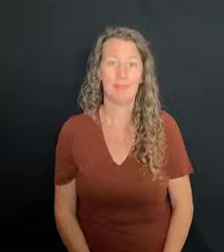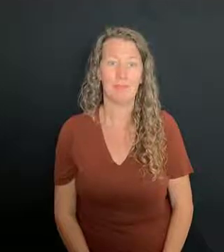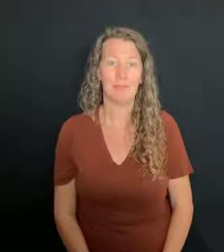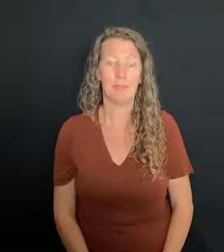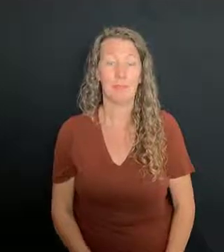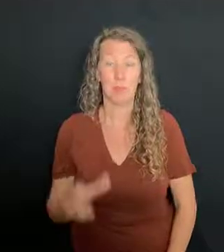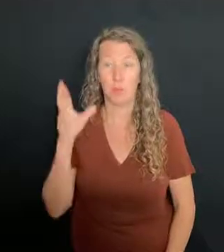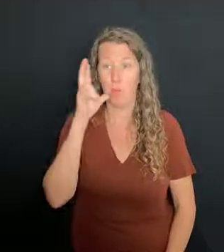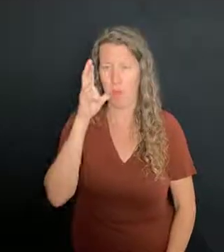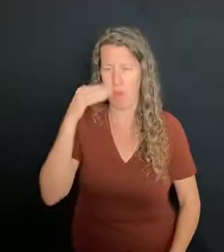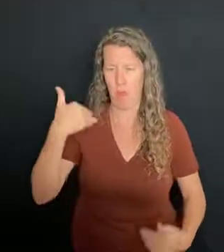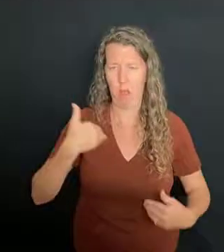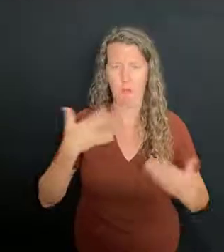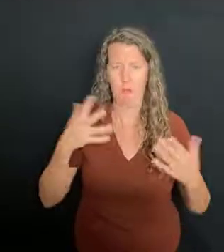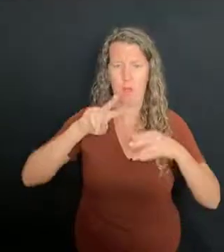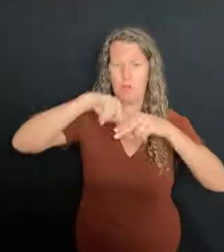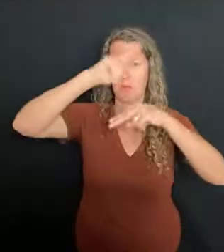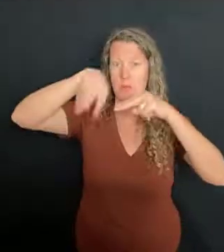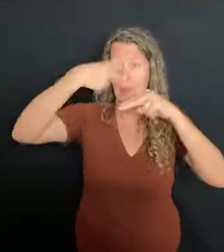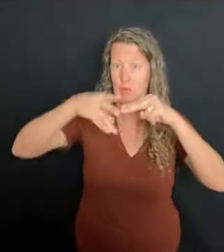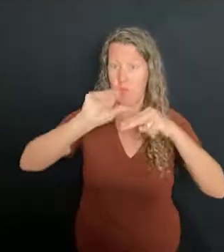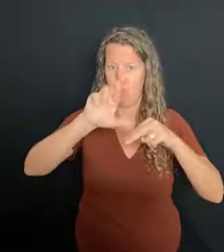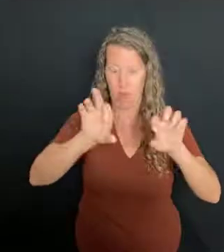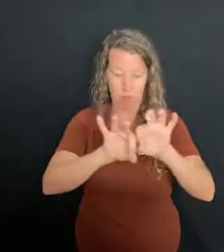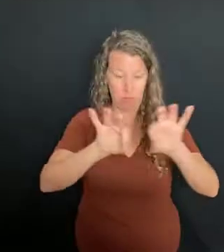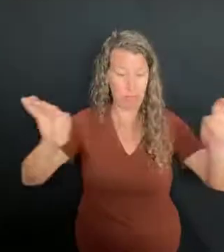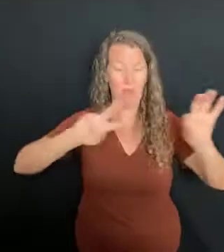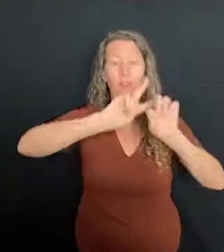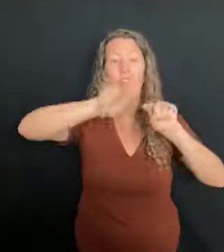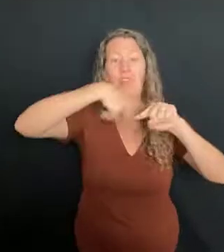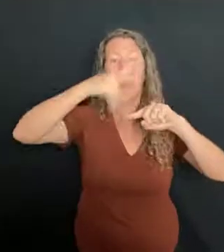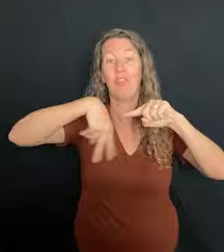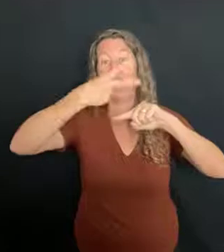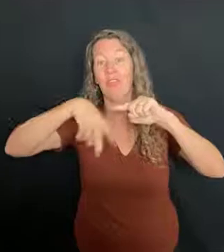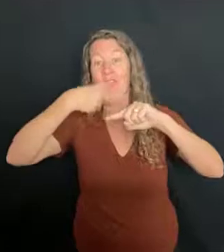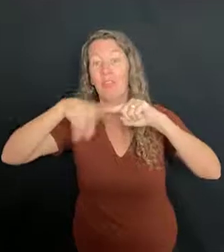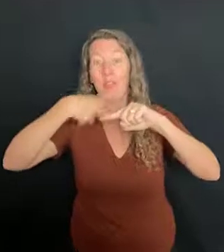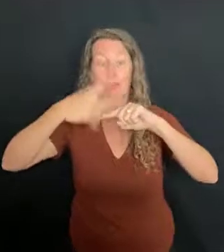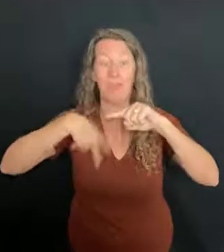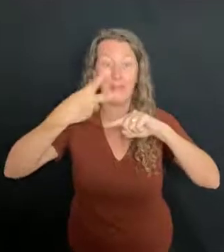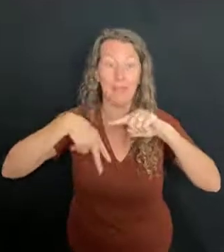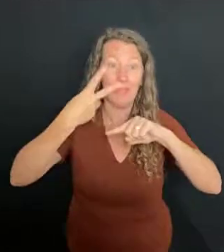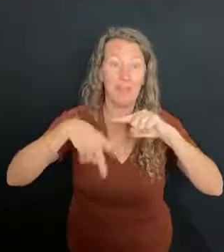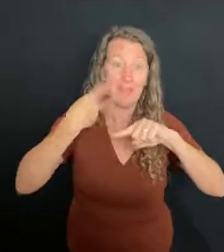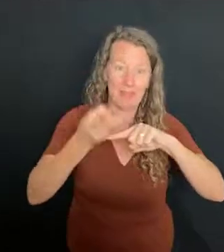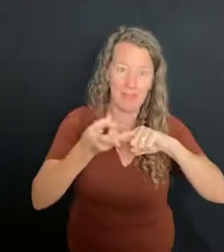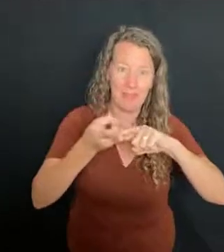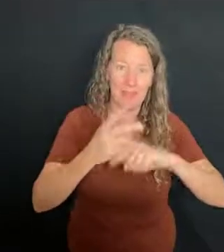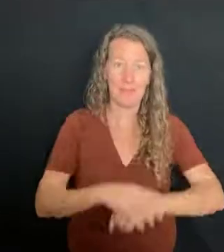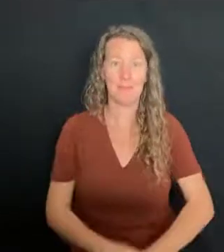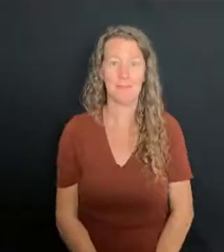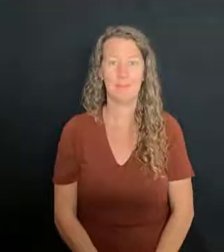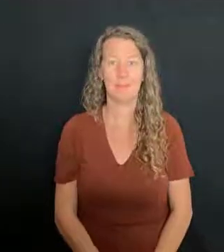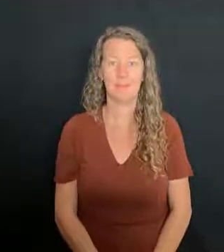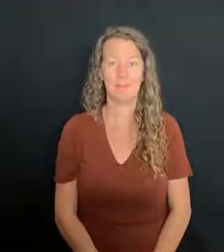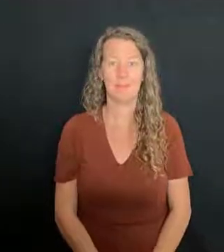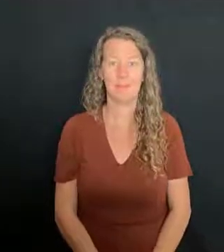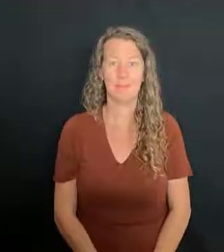[Esther Geiger] Rosalee also loved to play on her gymnastics bar. She would jump and swing, climb and spin.